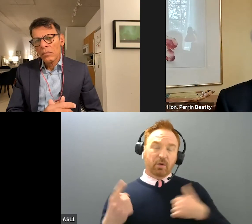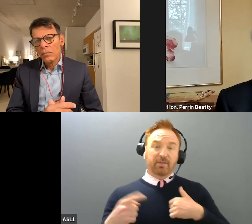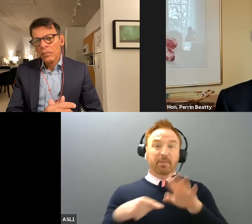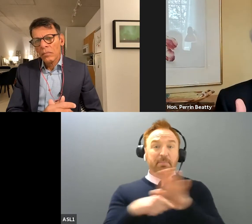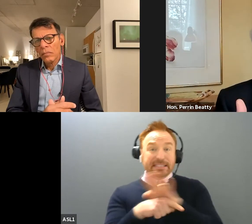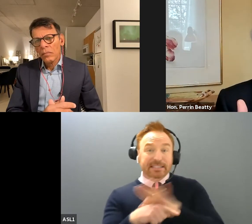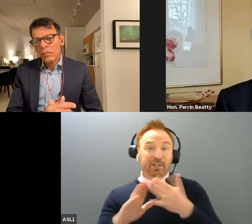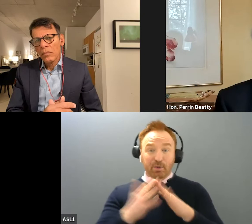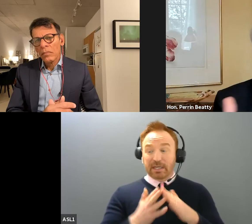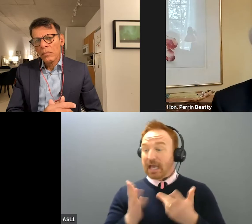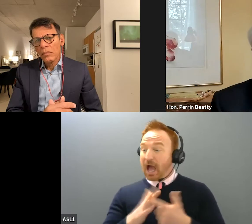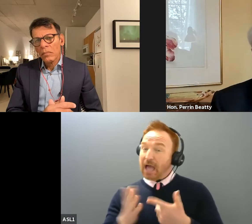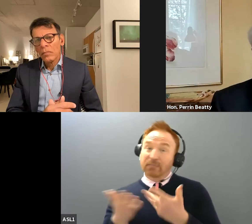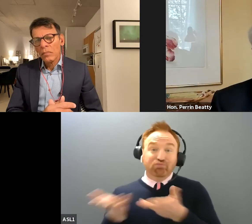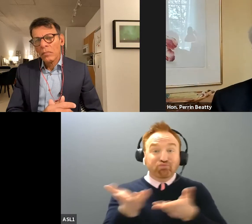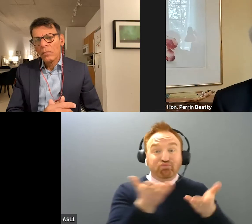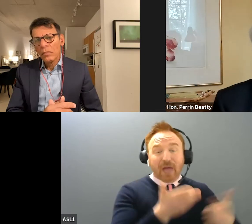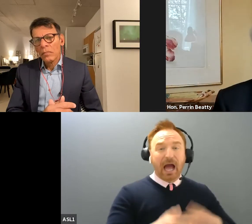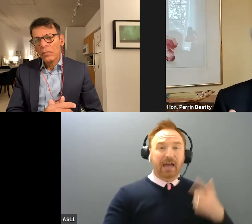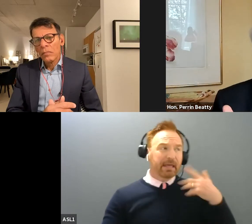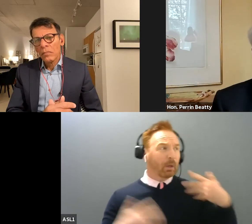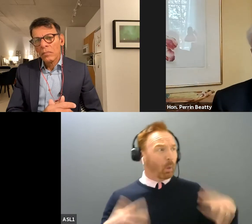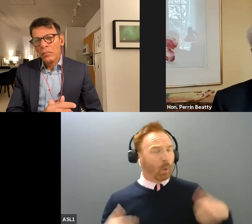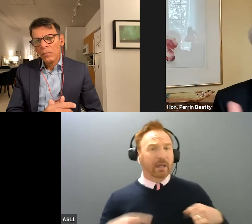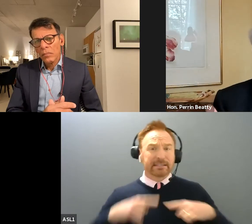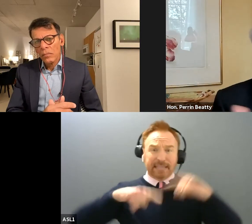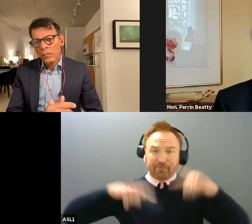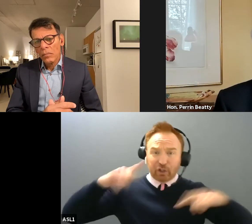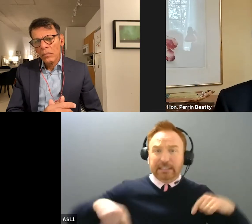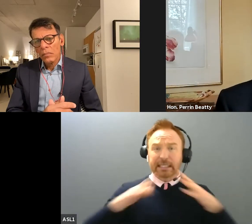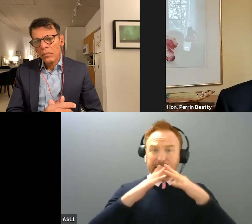greater sensitivity on the issue of diversity and on the issue of inclusion and inclusiveness,